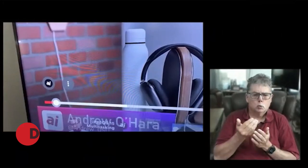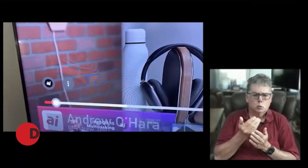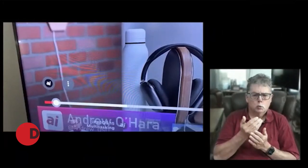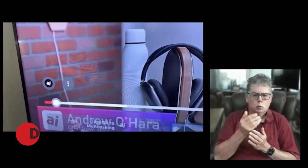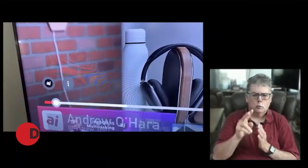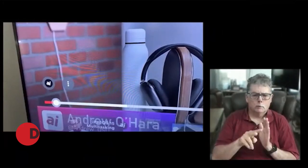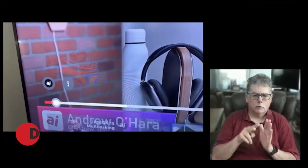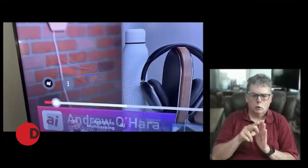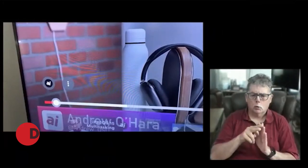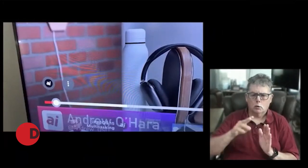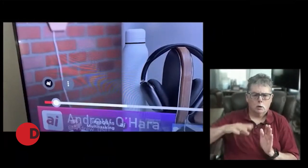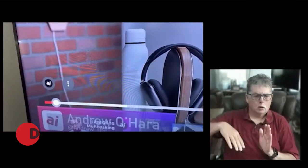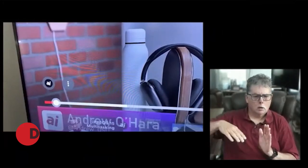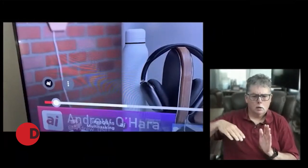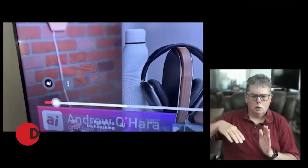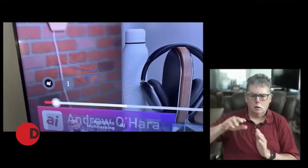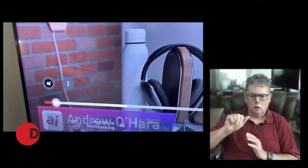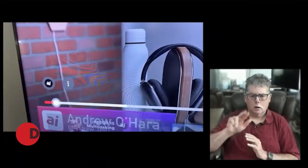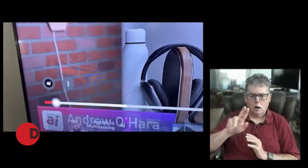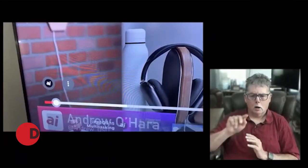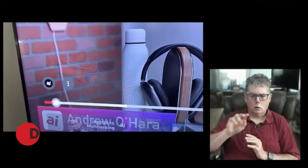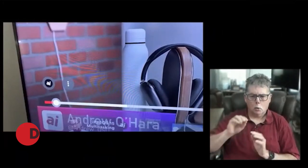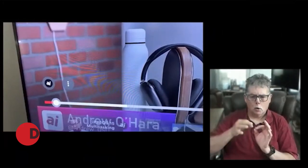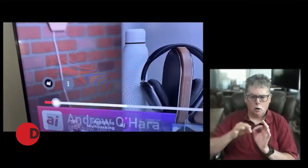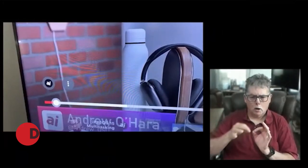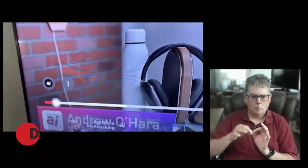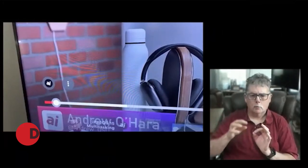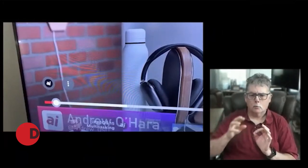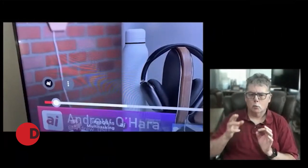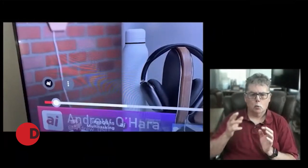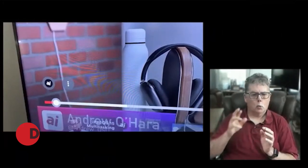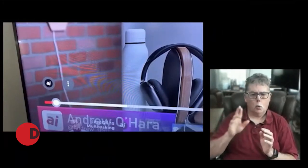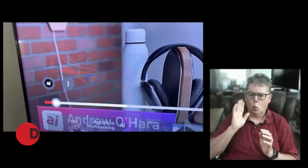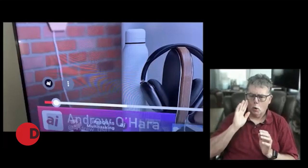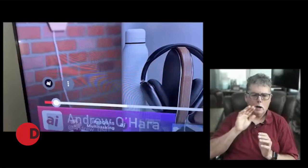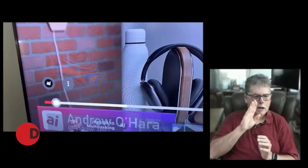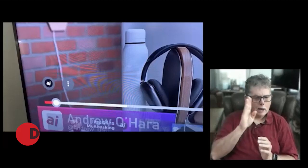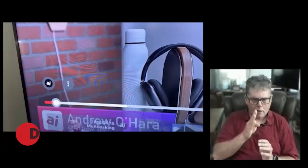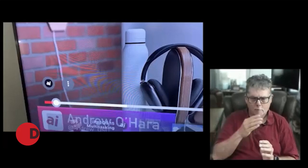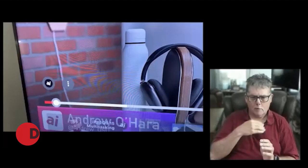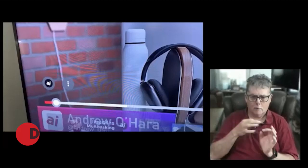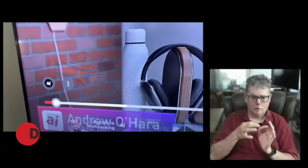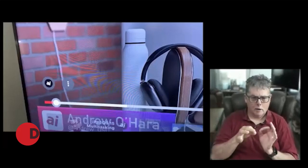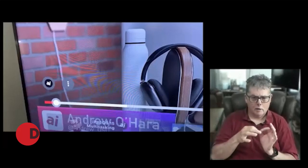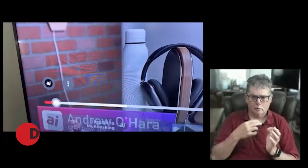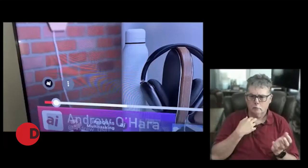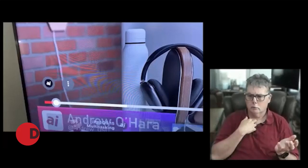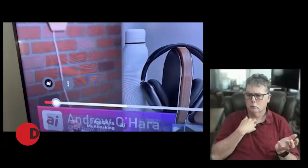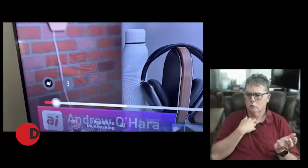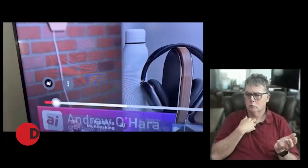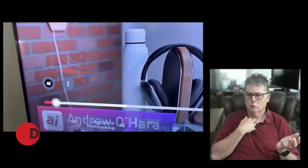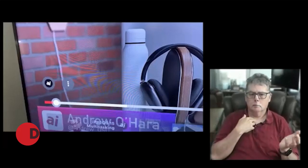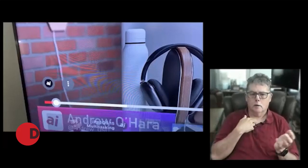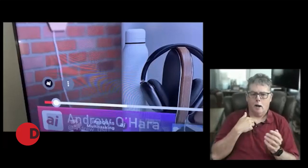It may be a new video that hasn't been auto-captioned, or it will never have captions. What do you do?